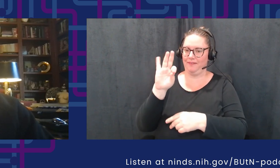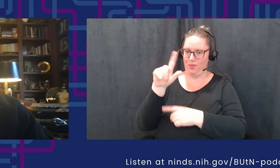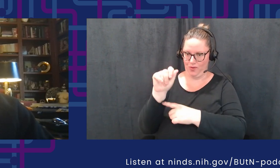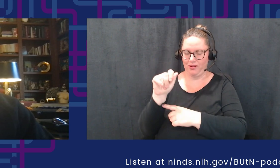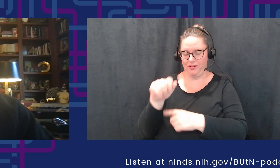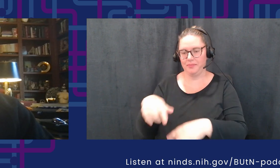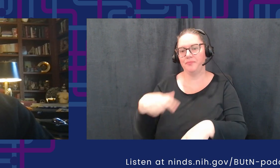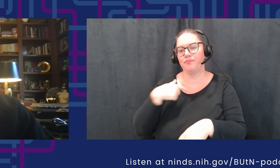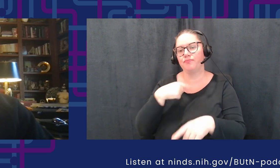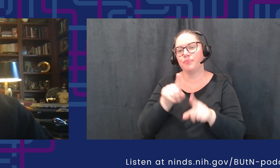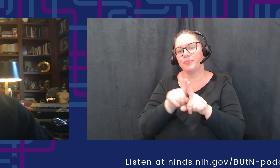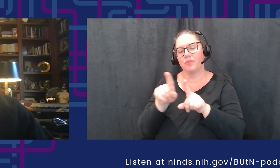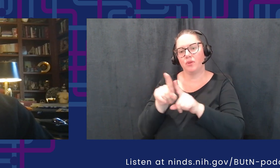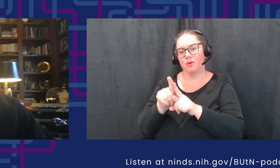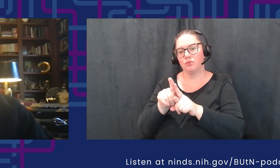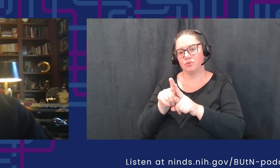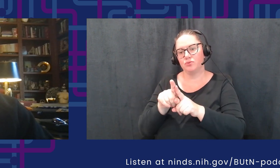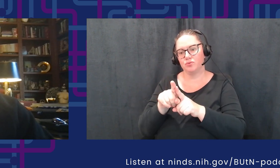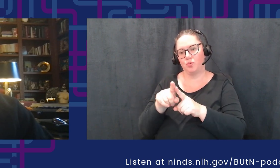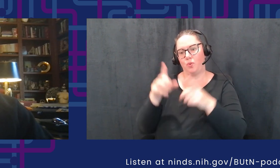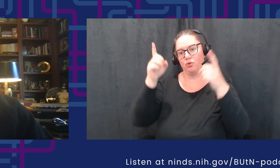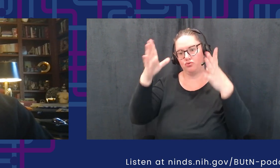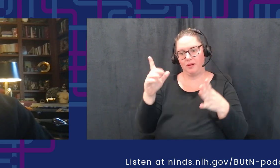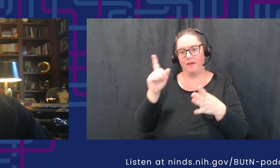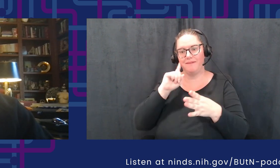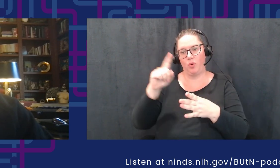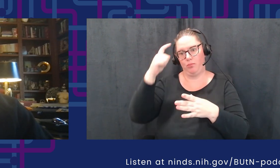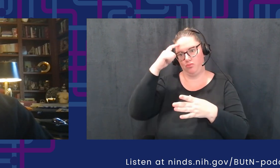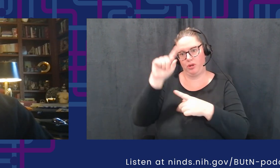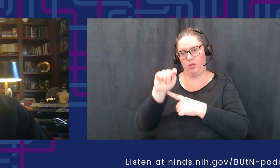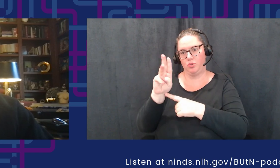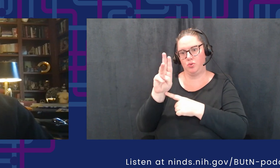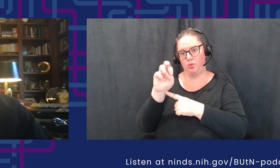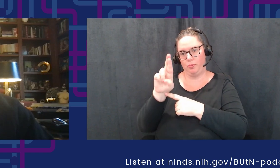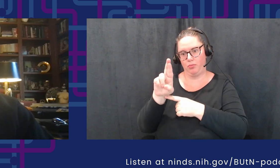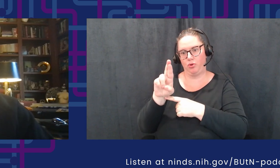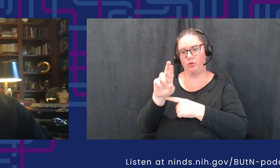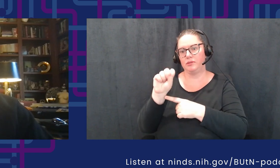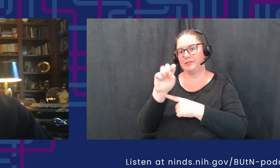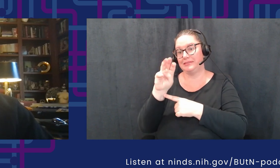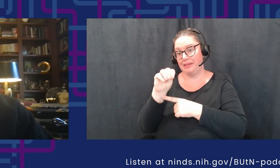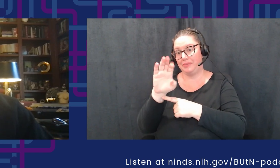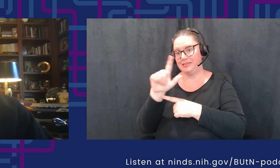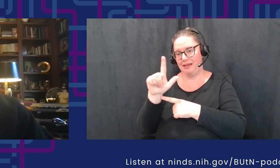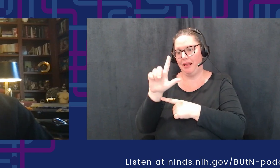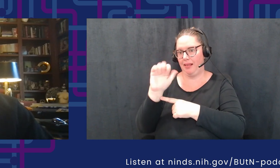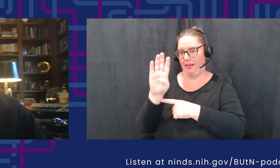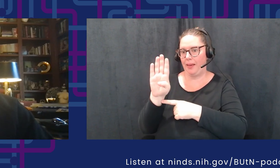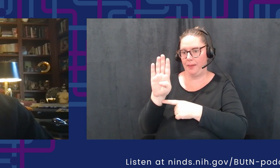I am also a Director of the Brain Tumor Stem Cell Laboratory.